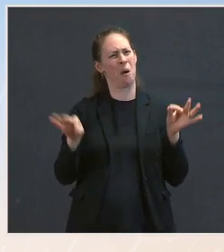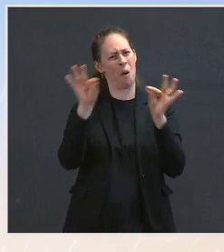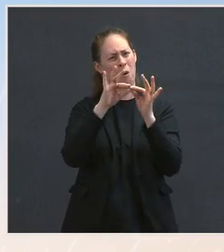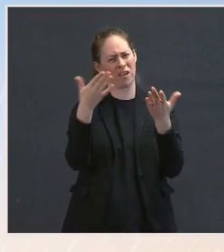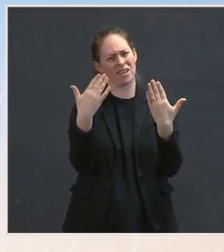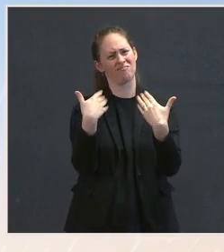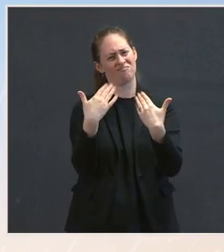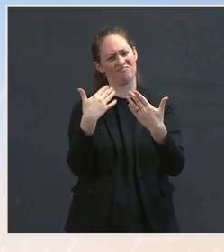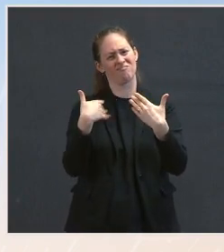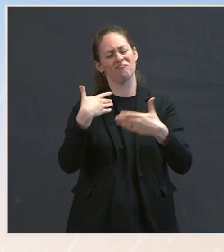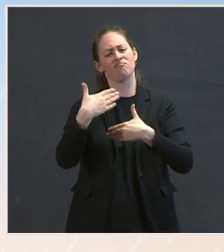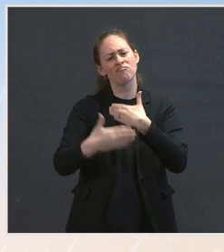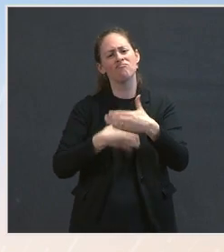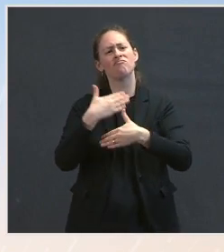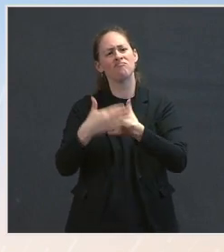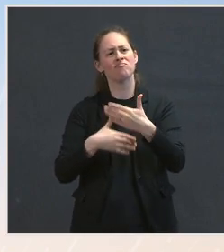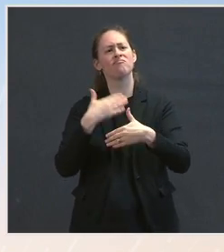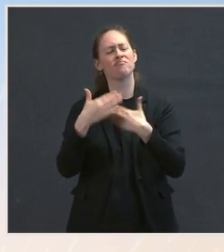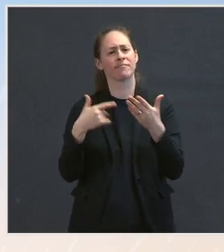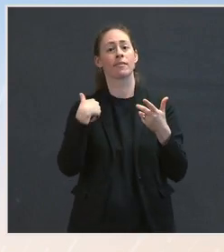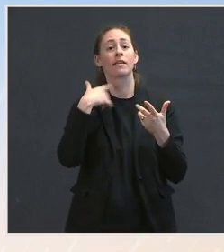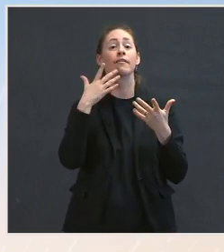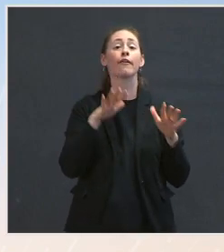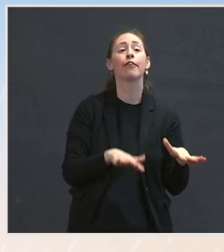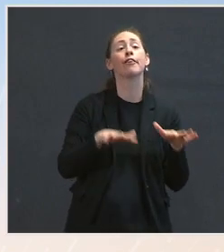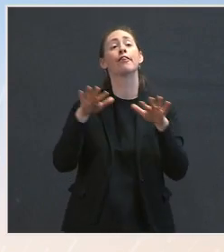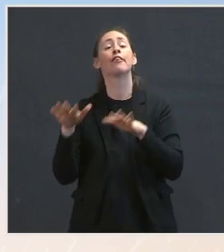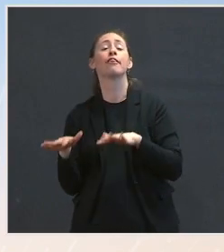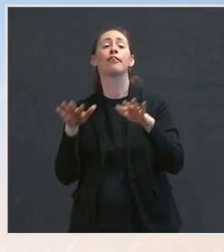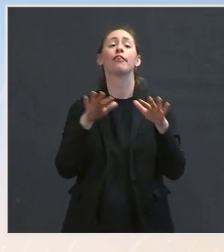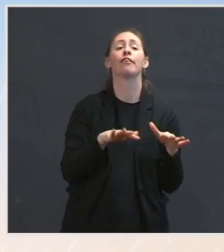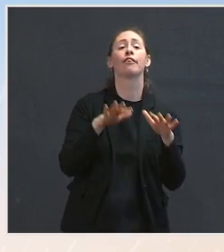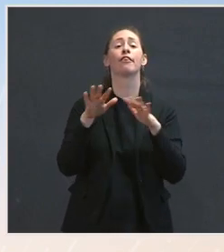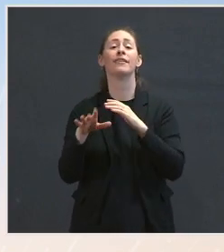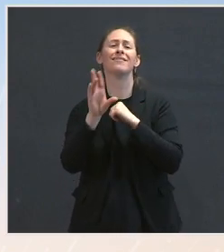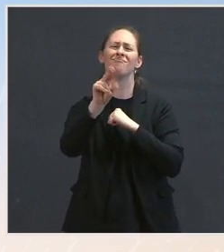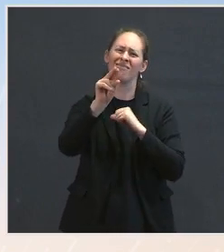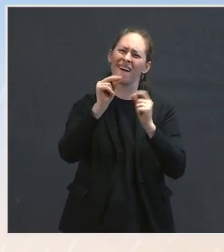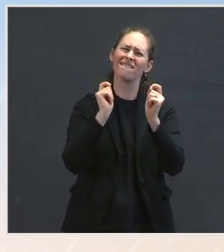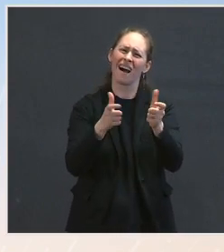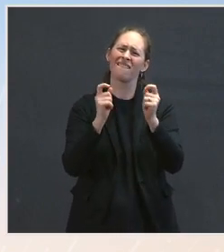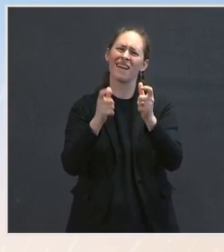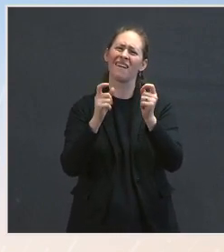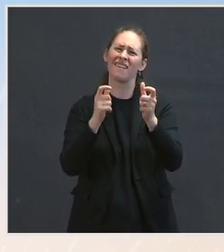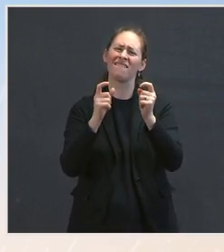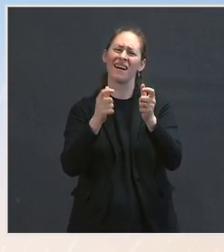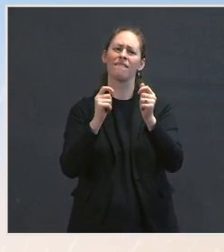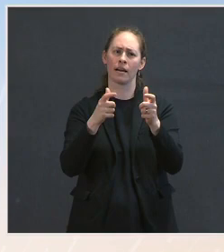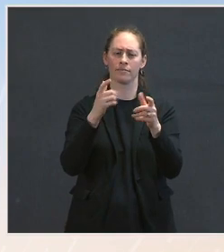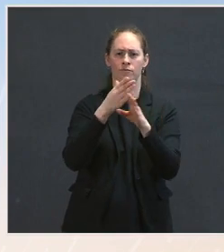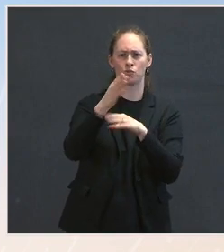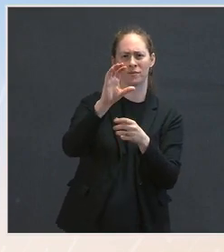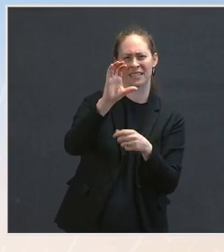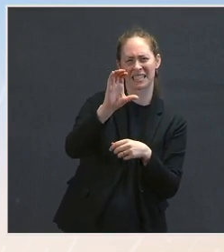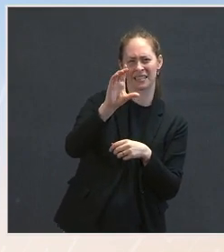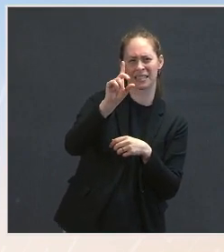ideally with a maximum of three days, through CBP. Then they are transferred to facilities overseen by HHS.